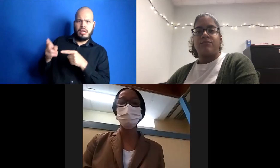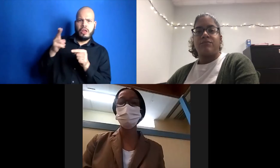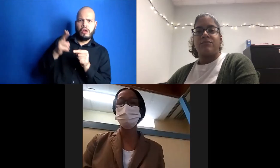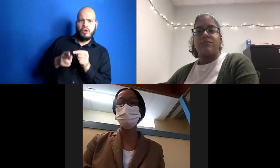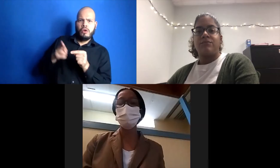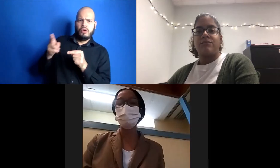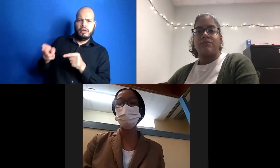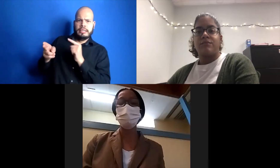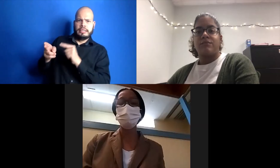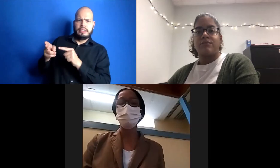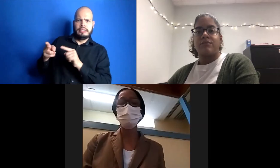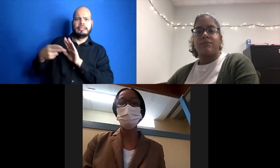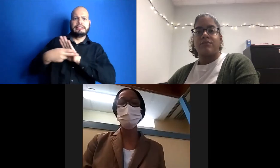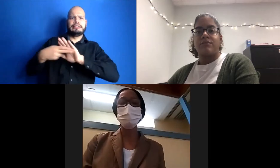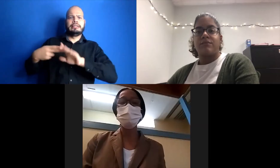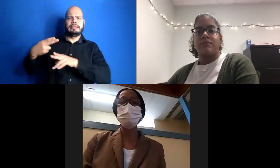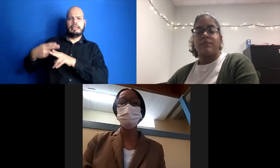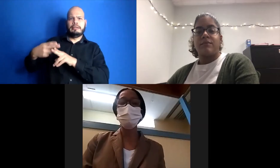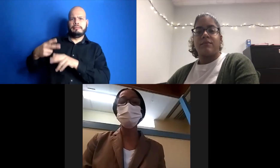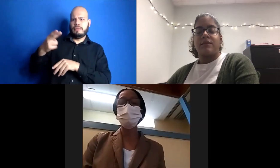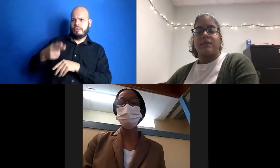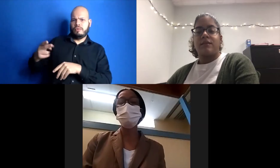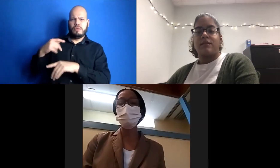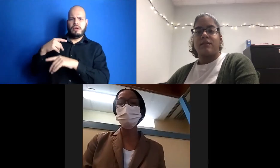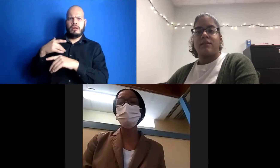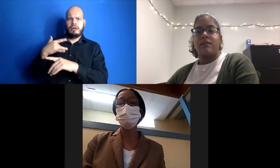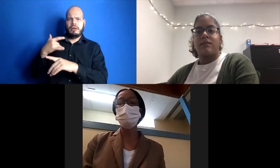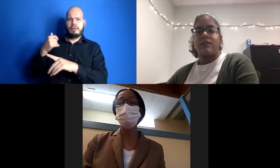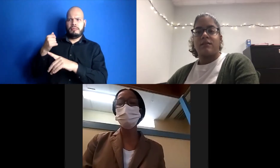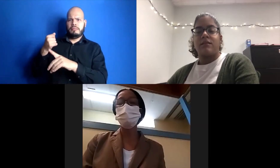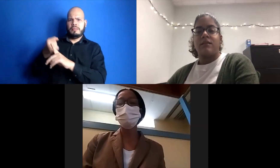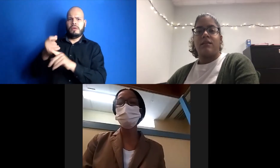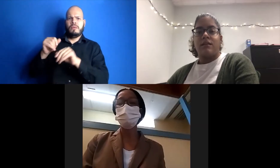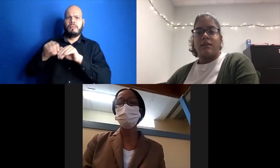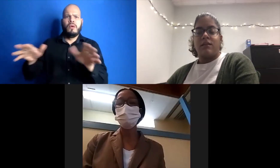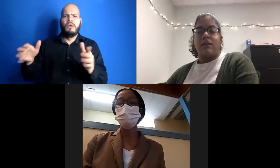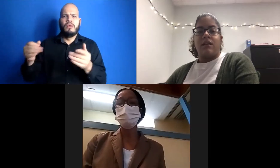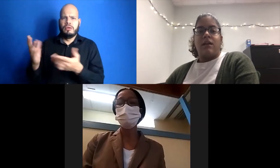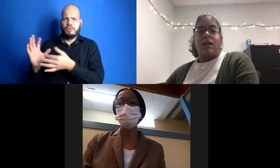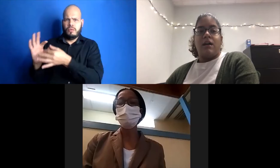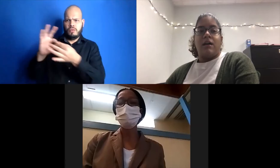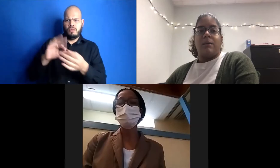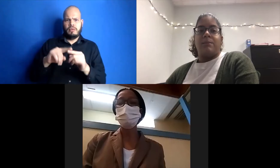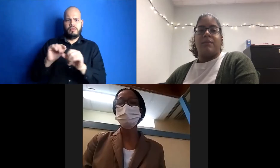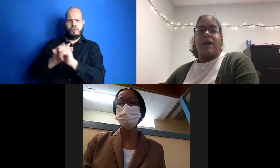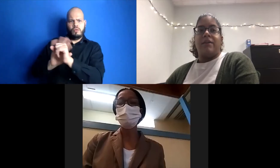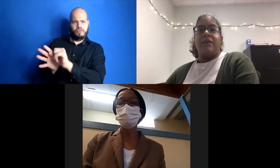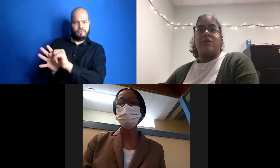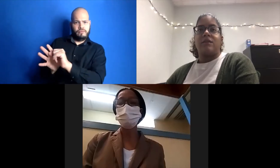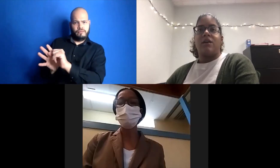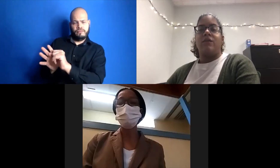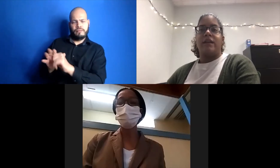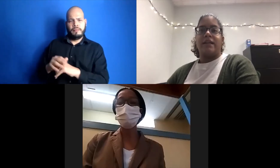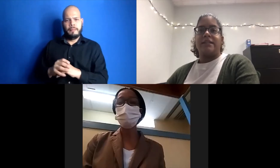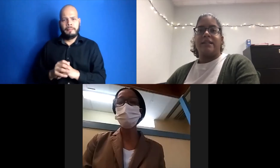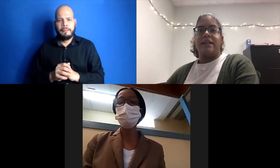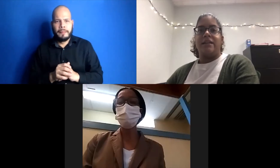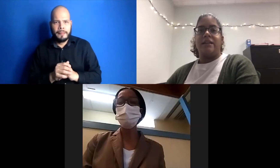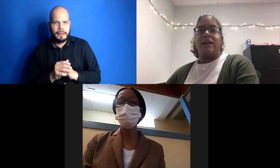has impacted uh the pandemic has impacted that community um I think with COVID-19